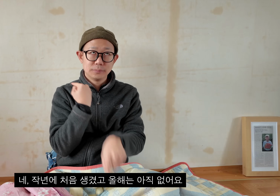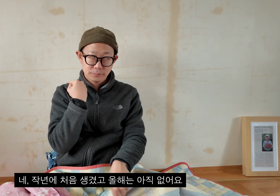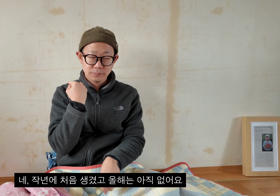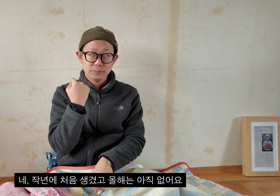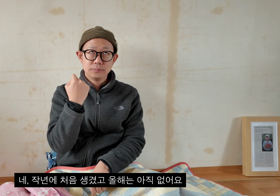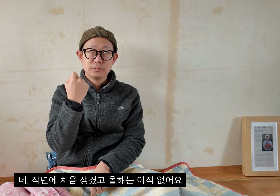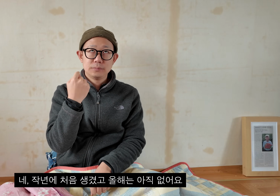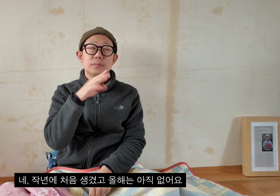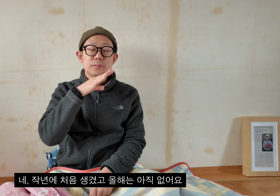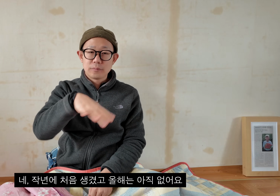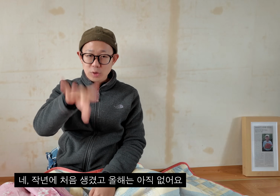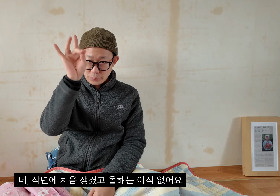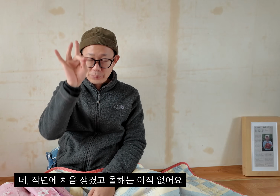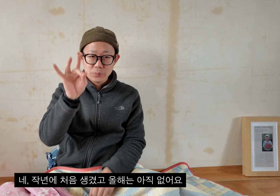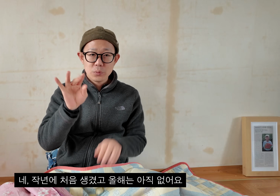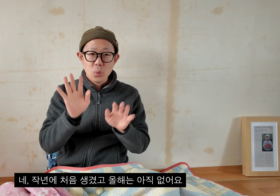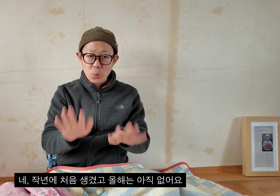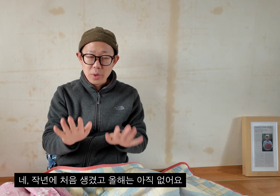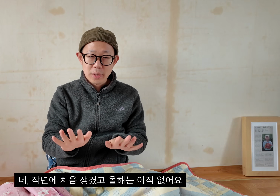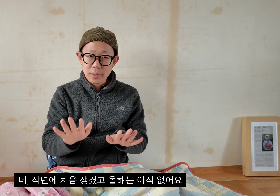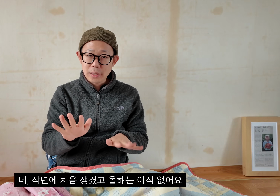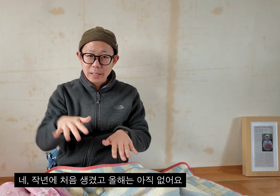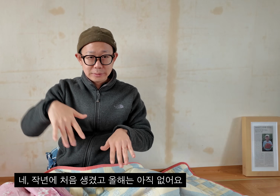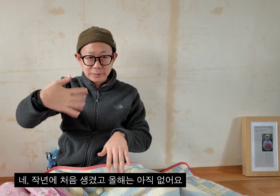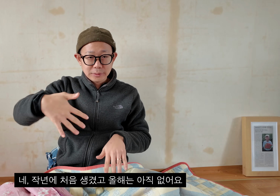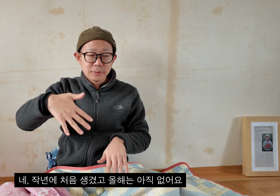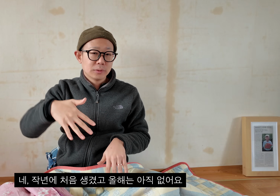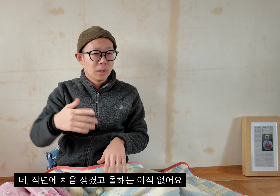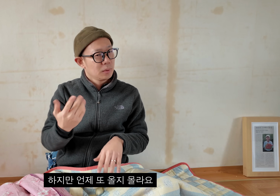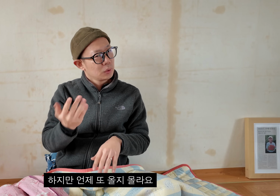Yes. It started last year. This year, not yet.